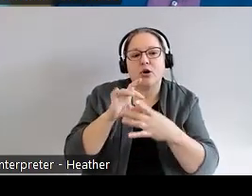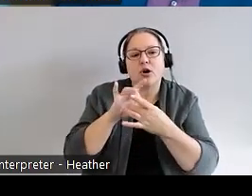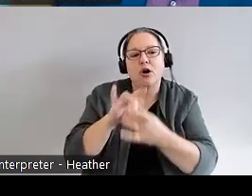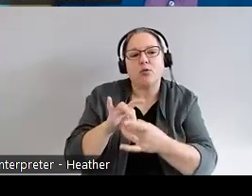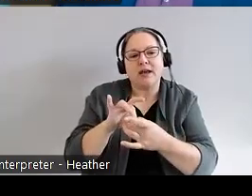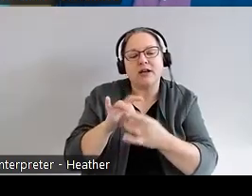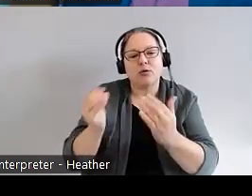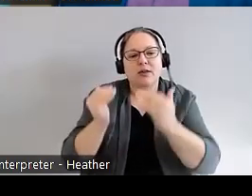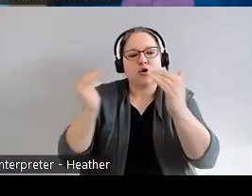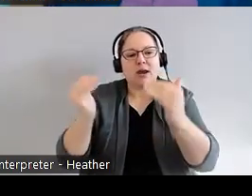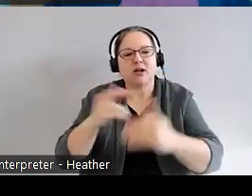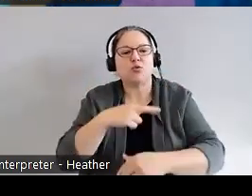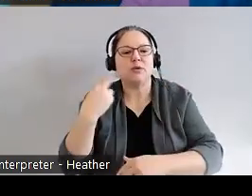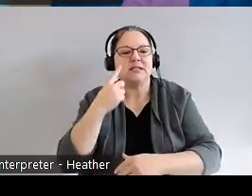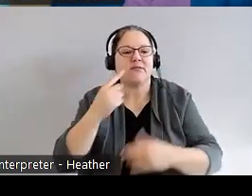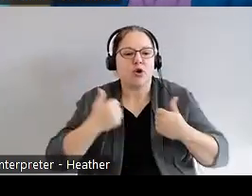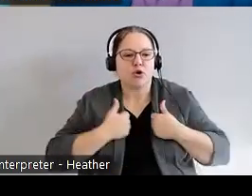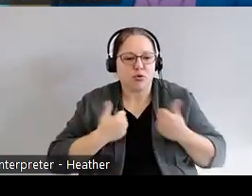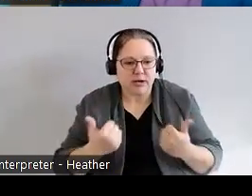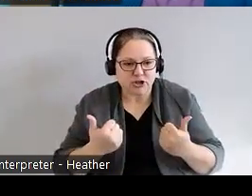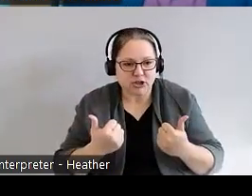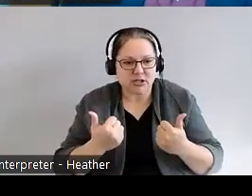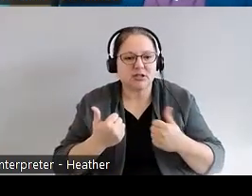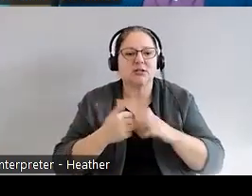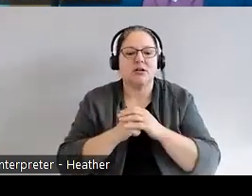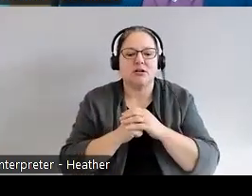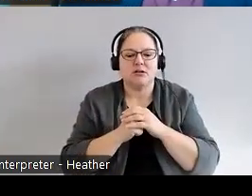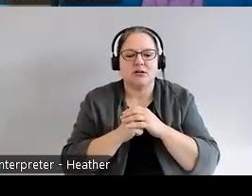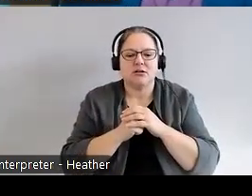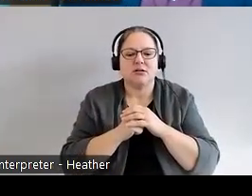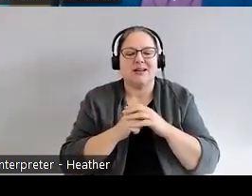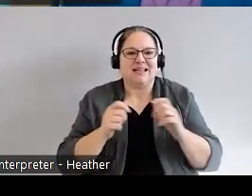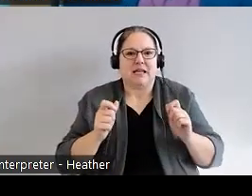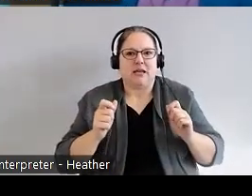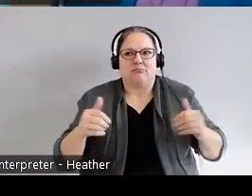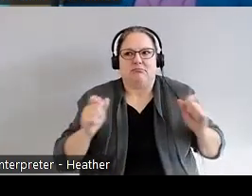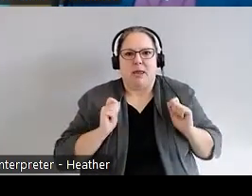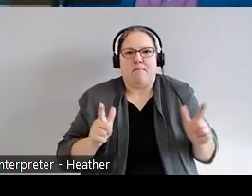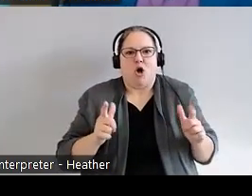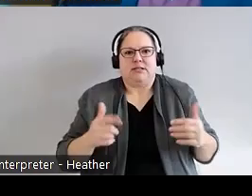aggression particularly impulsive aggression. Um, and now most patients are not aggressive,